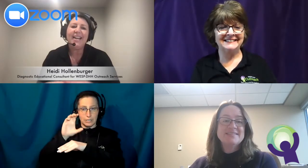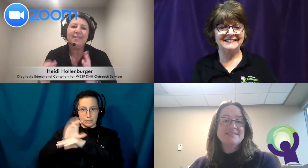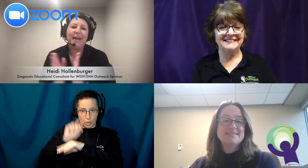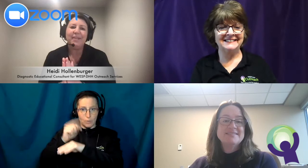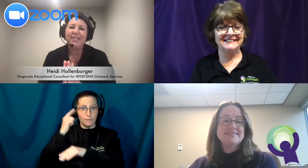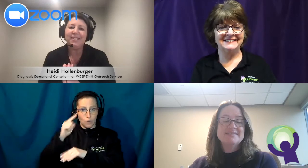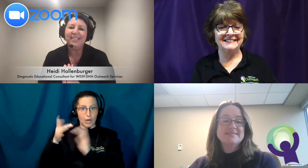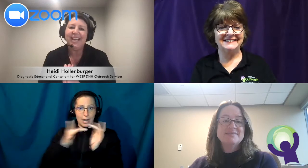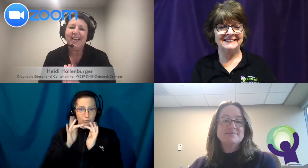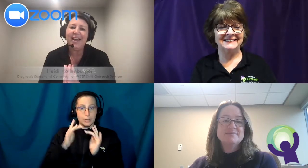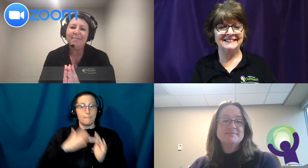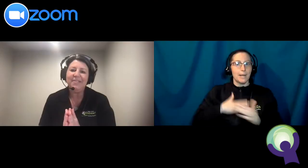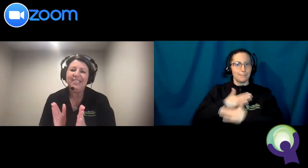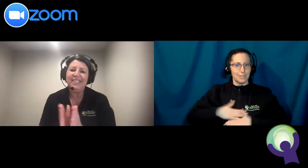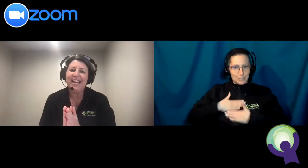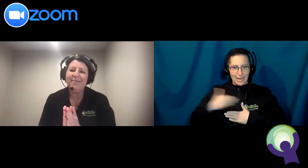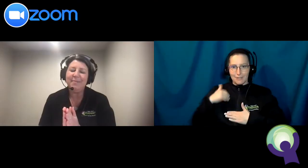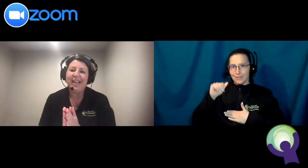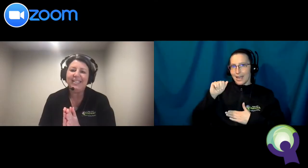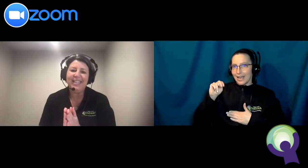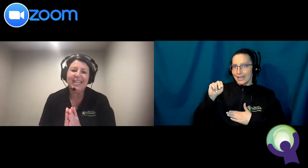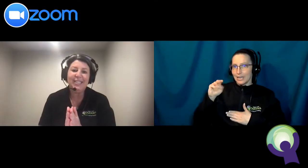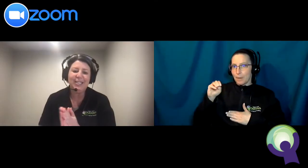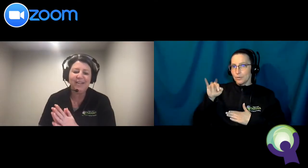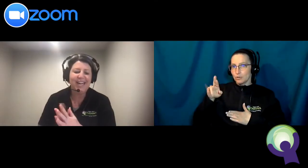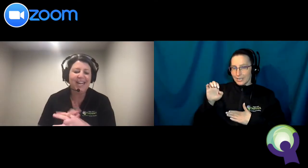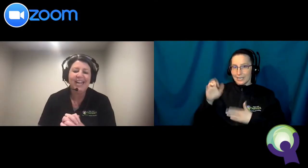is my pleasure to have Anna Marie here today with Plastic Ingenuity.